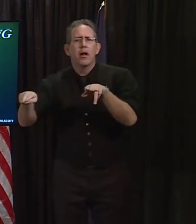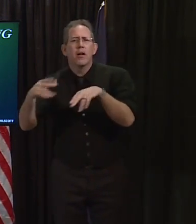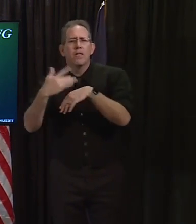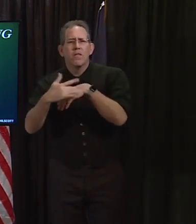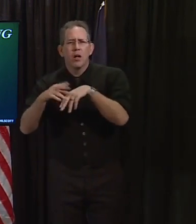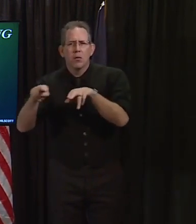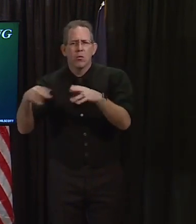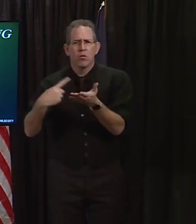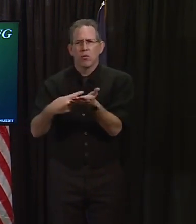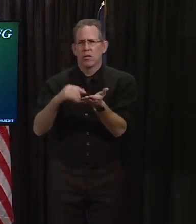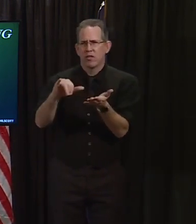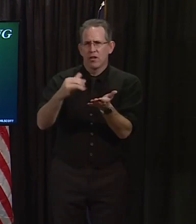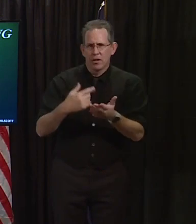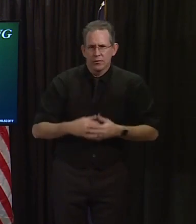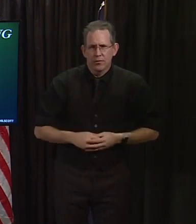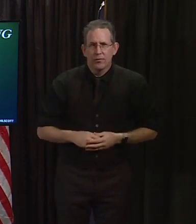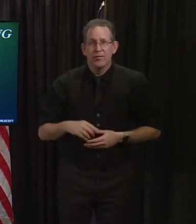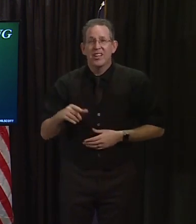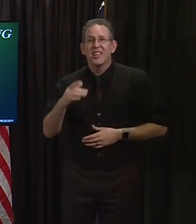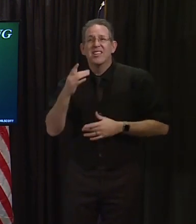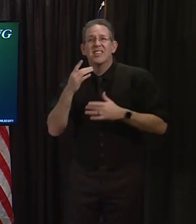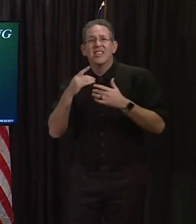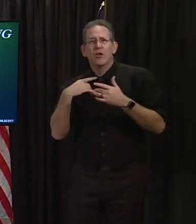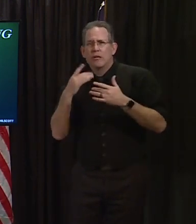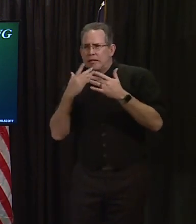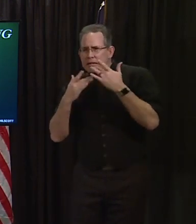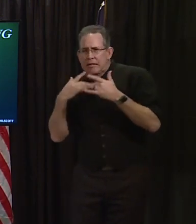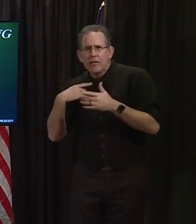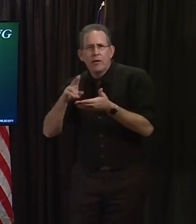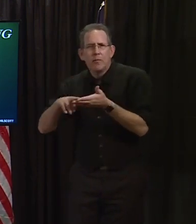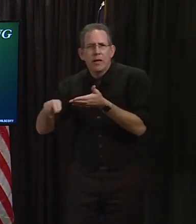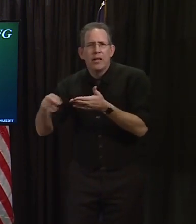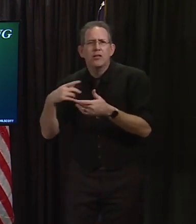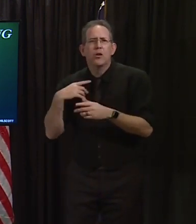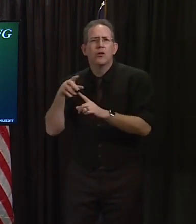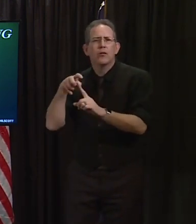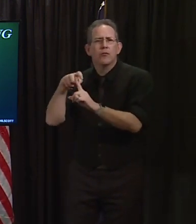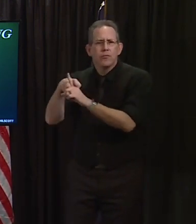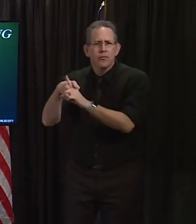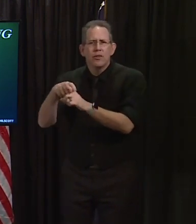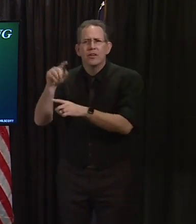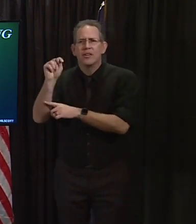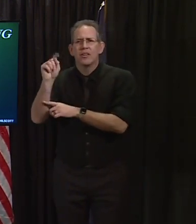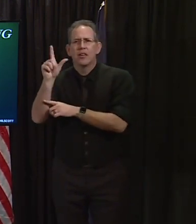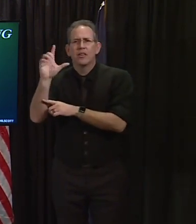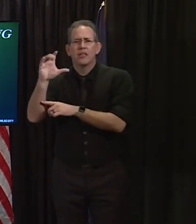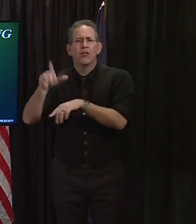staffing contract with TLC and famous staff in hospitals across the state to